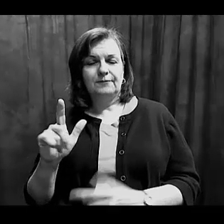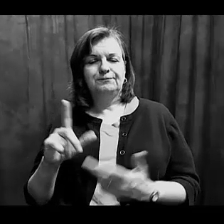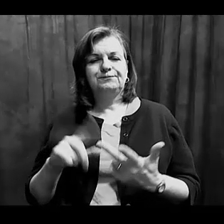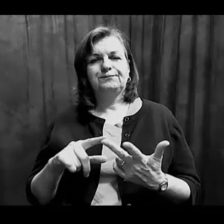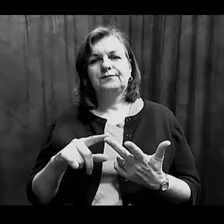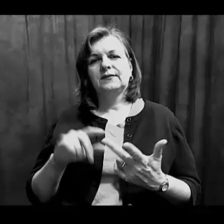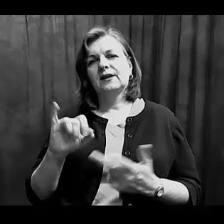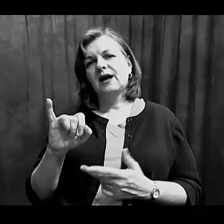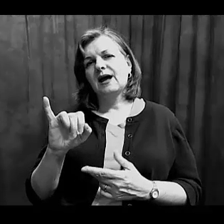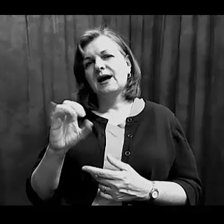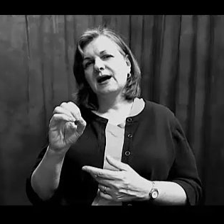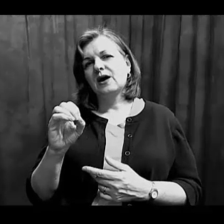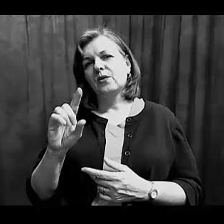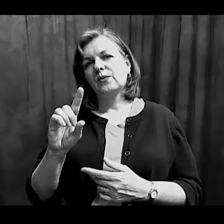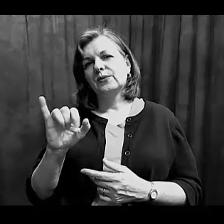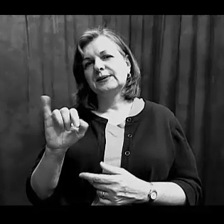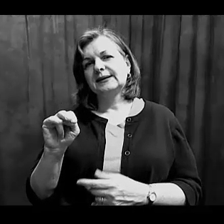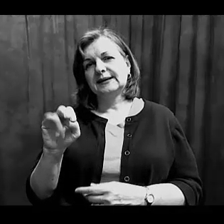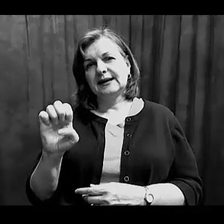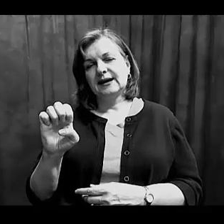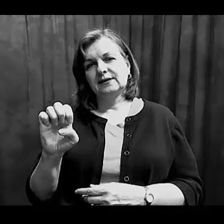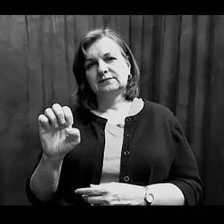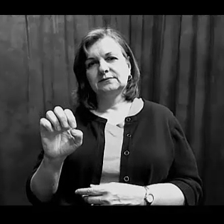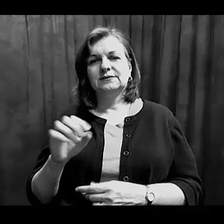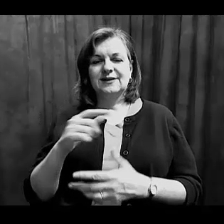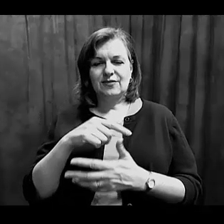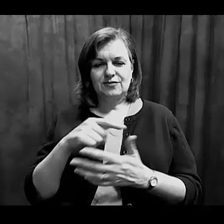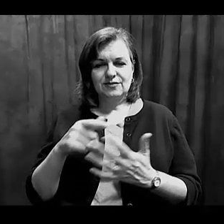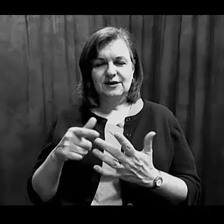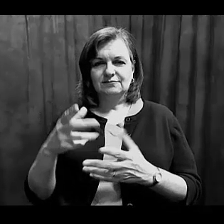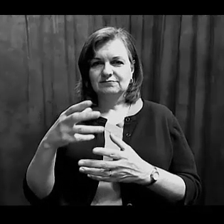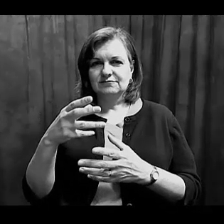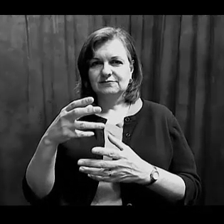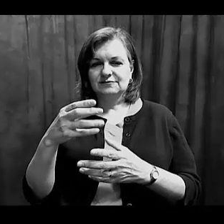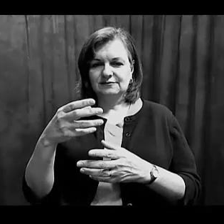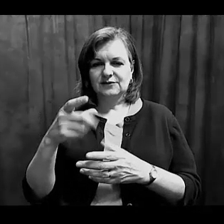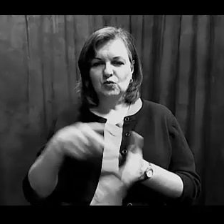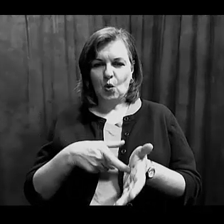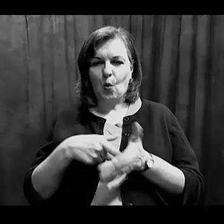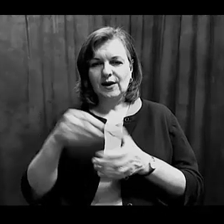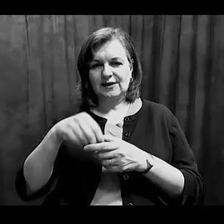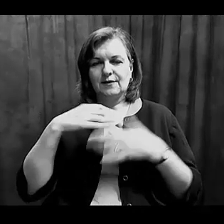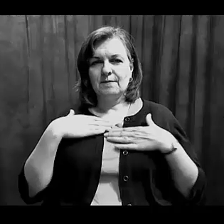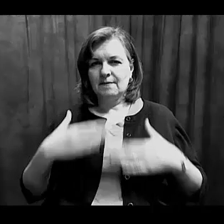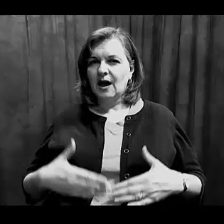iodine -- these are all things that we look at in your body